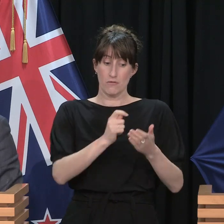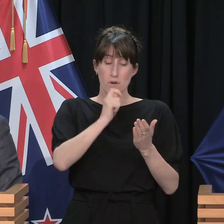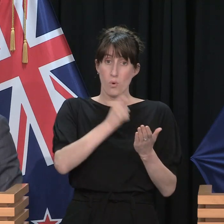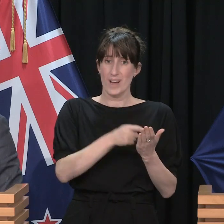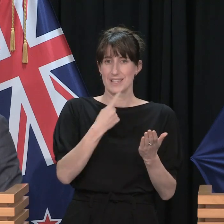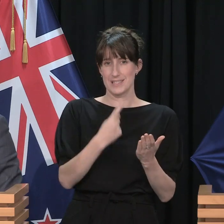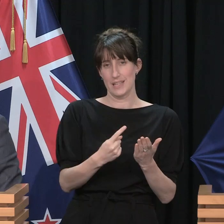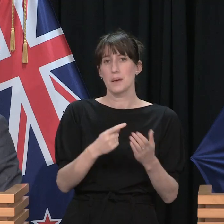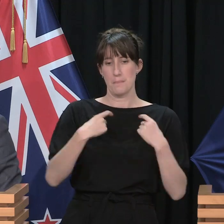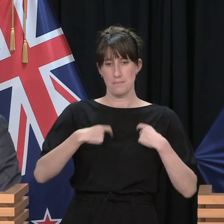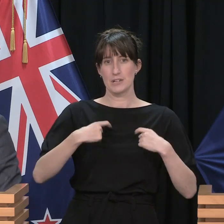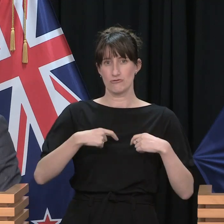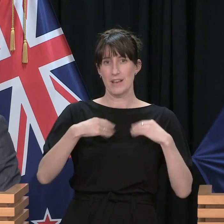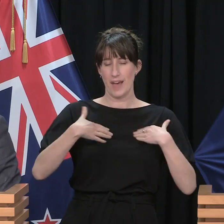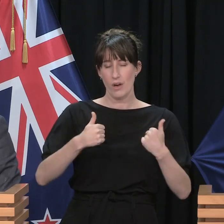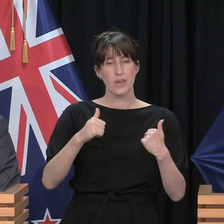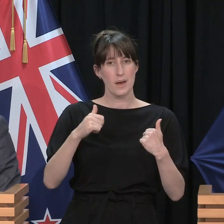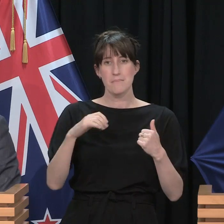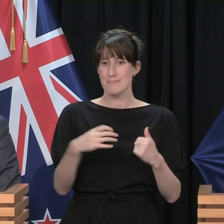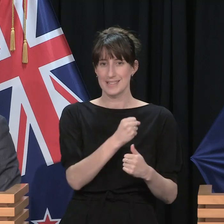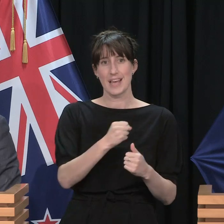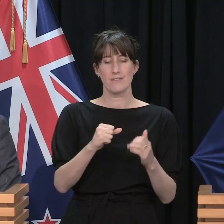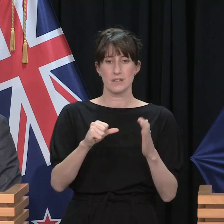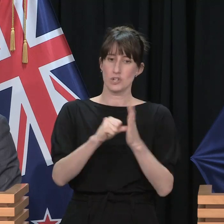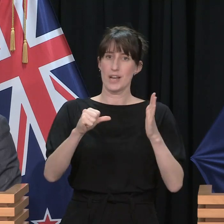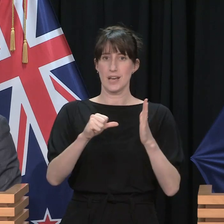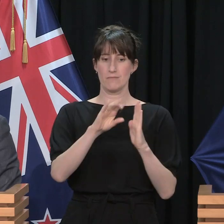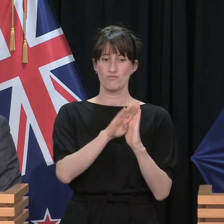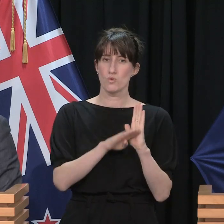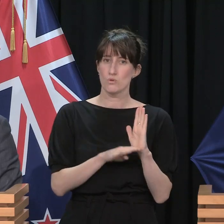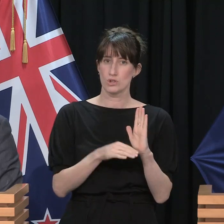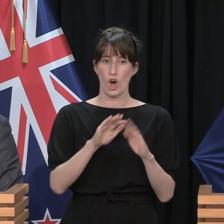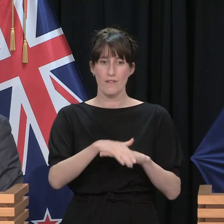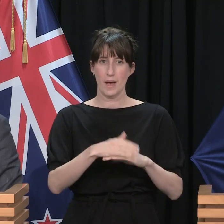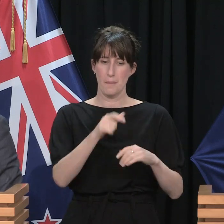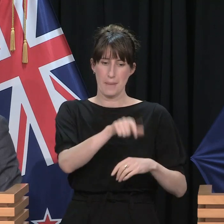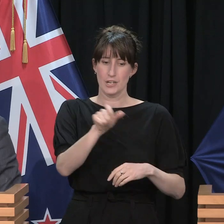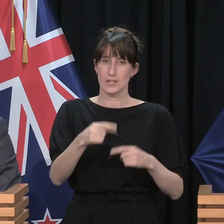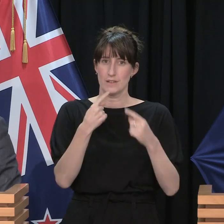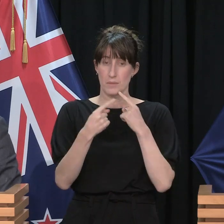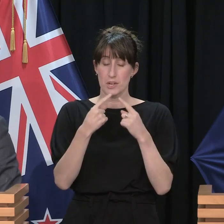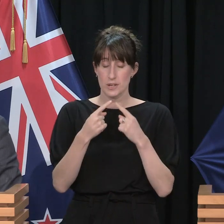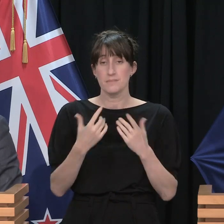processes could have been tighter and they have now done that, and the risk of further